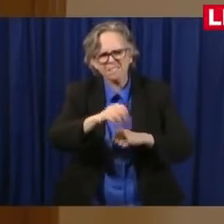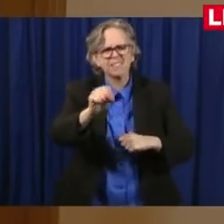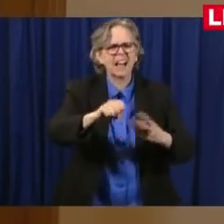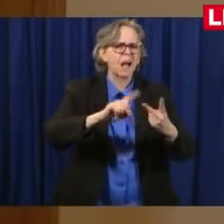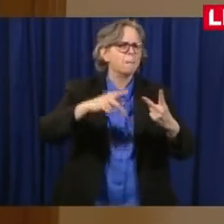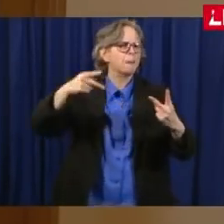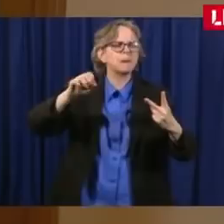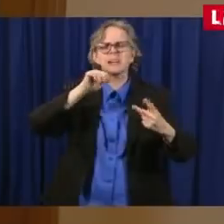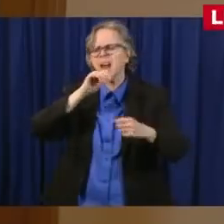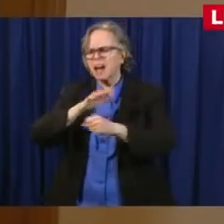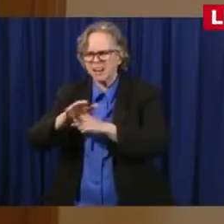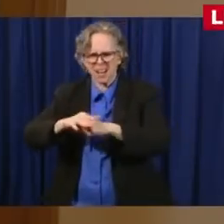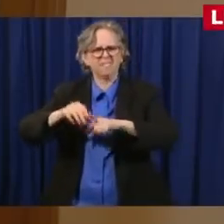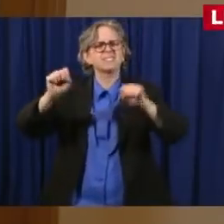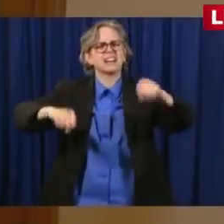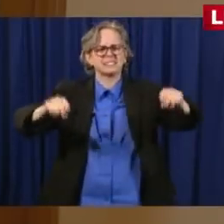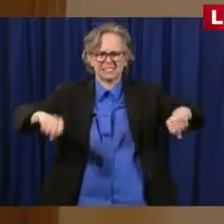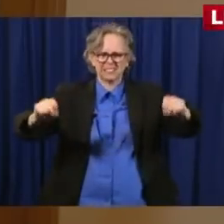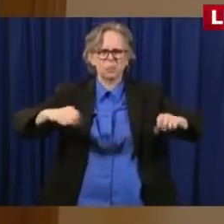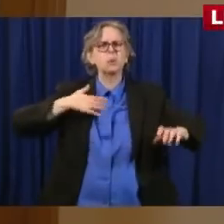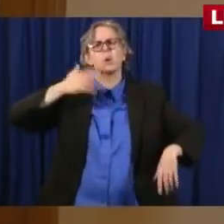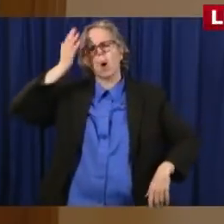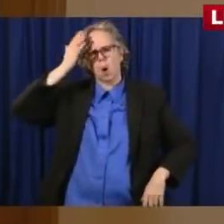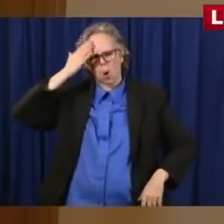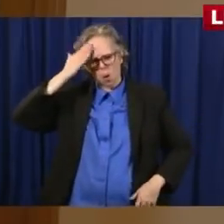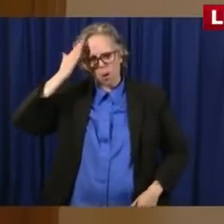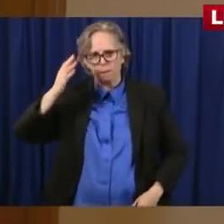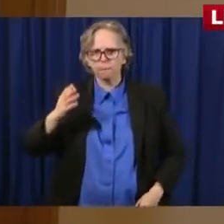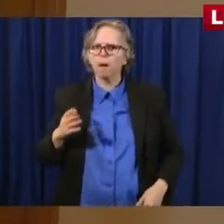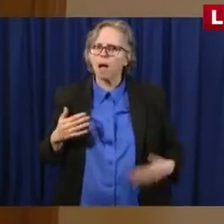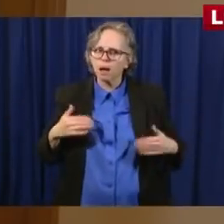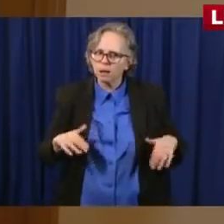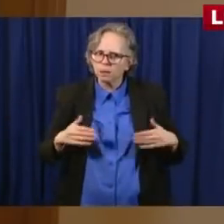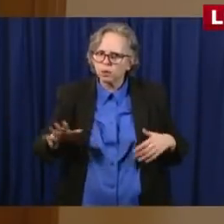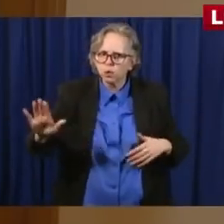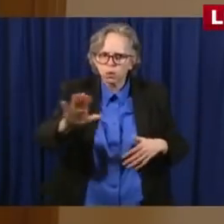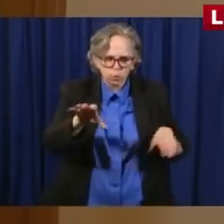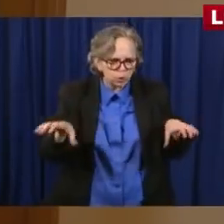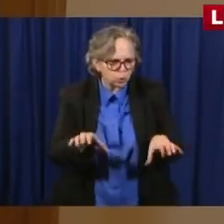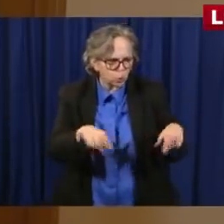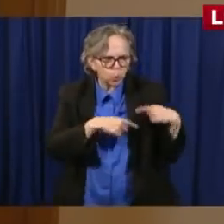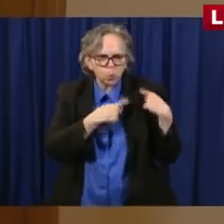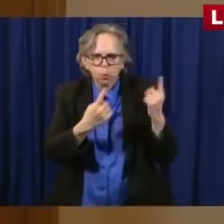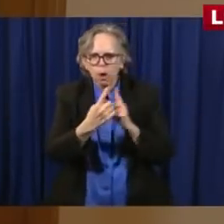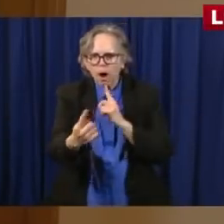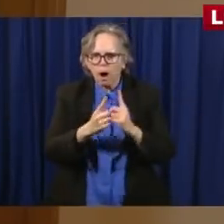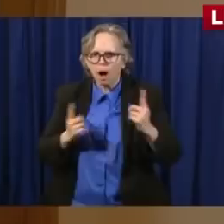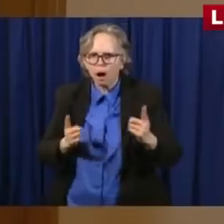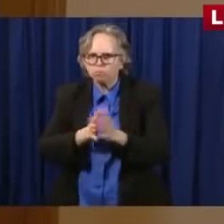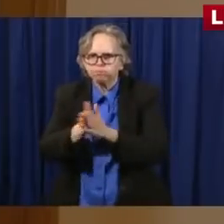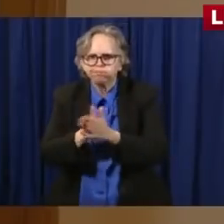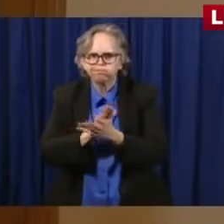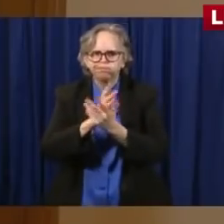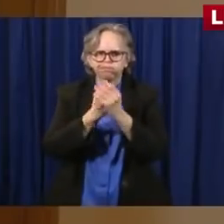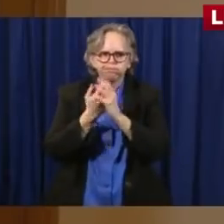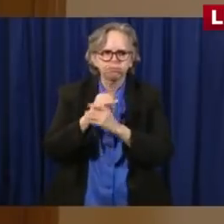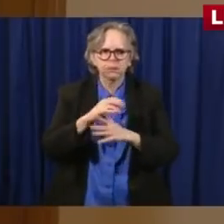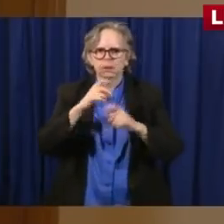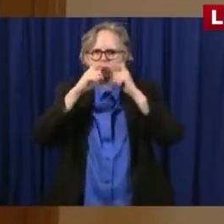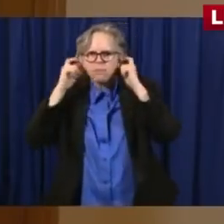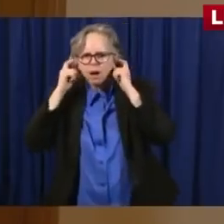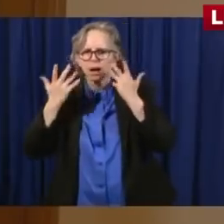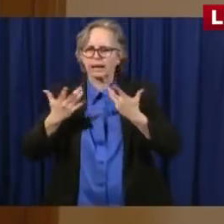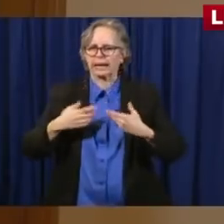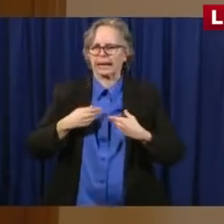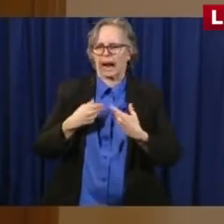WE STILL EXPERIENCE SHORTAGES OF TESTING AND SHORTAGES OF PPE.